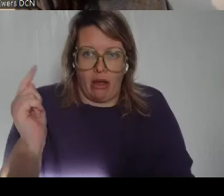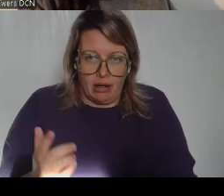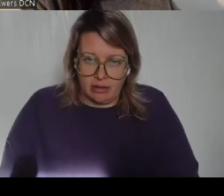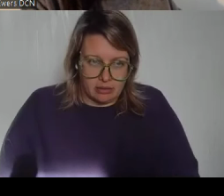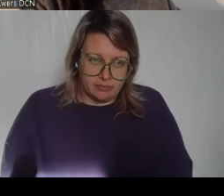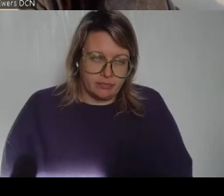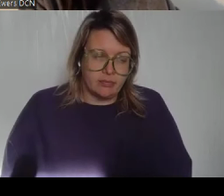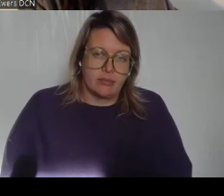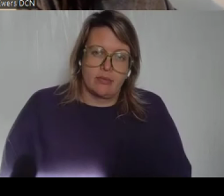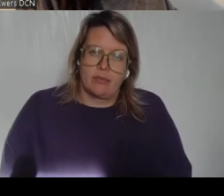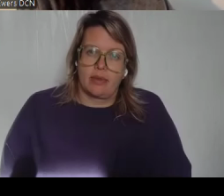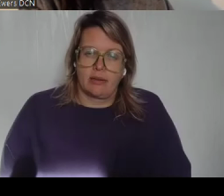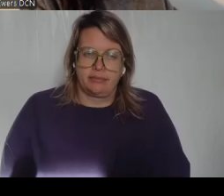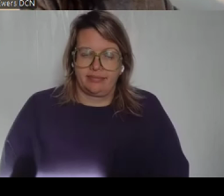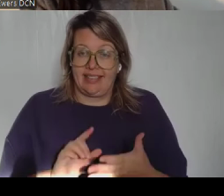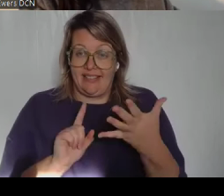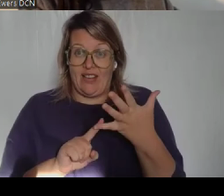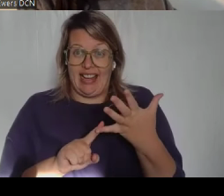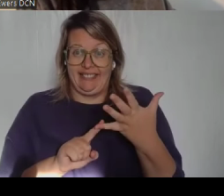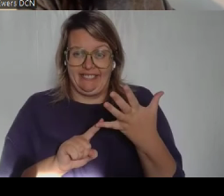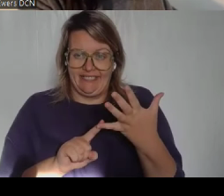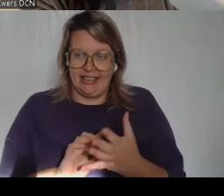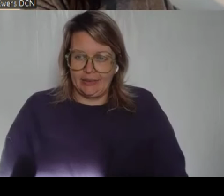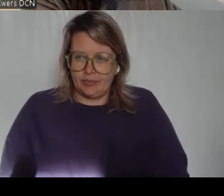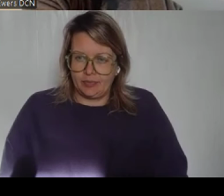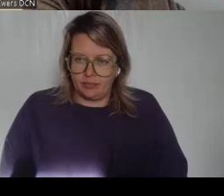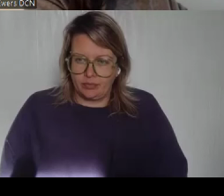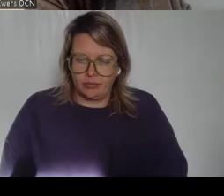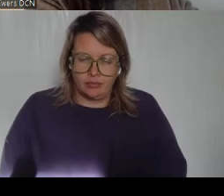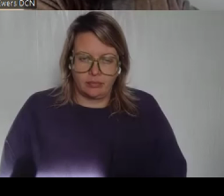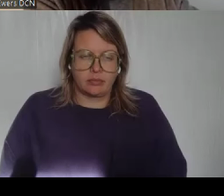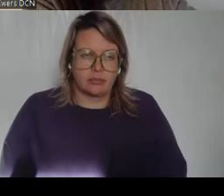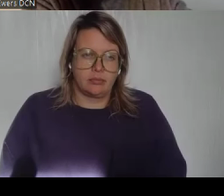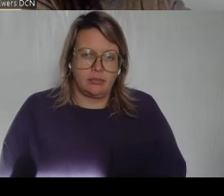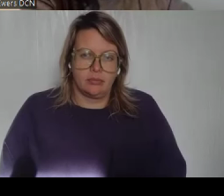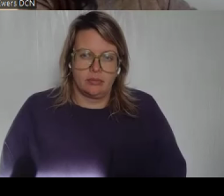In the final, in at number five, and the final section is just the value of email.